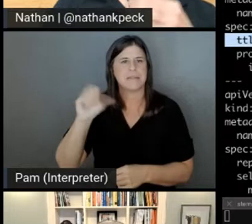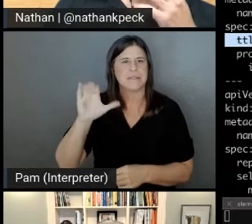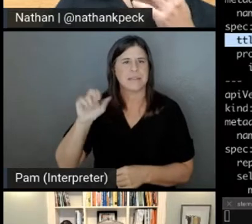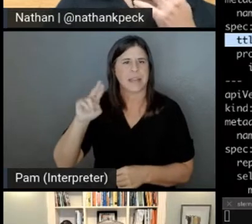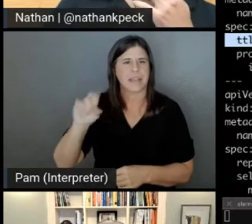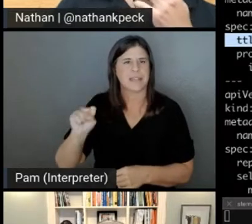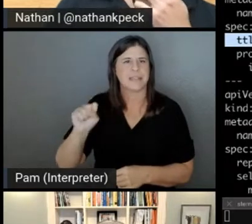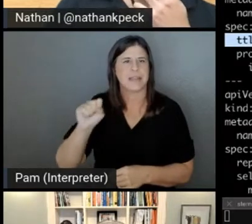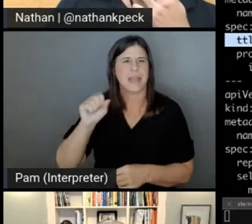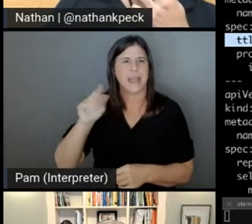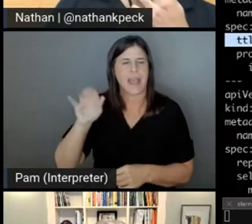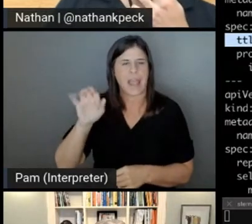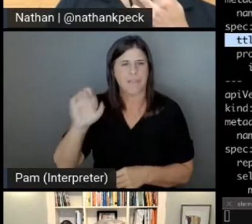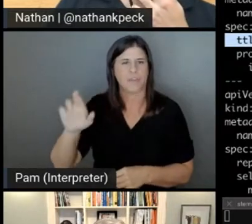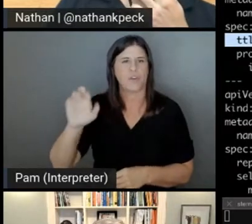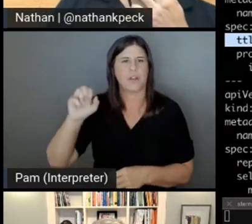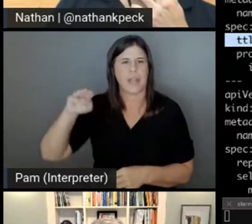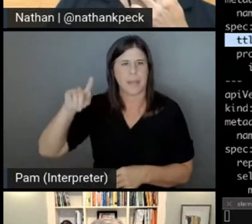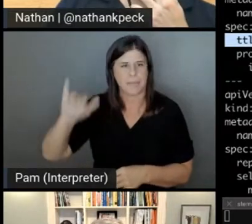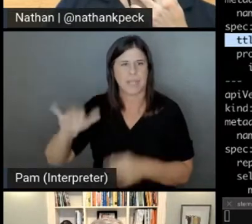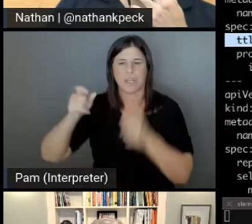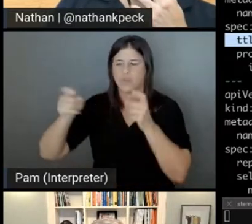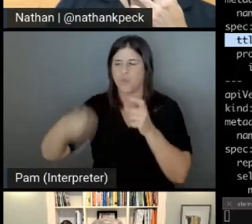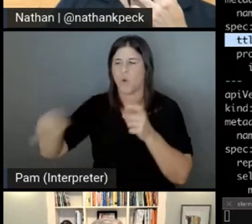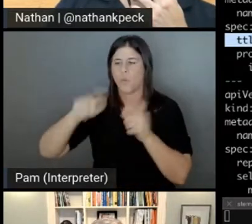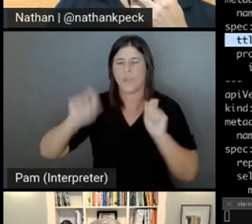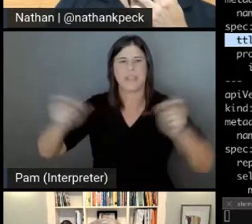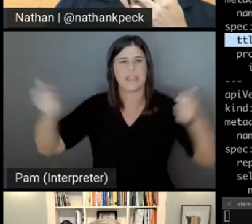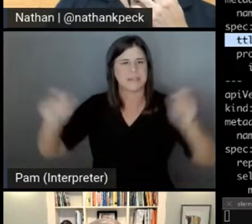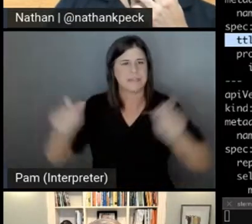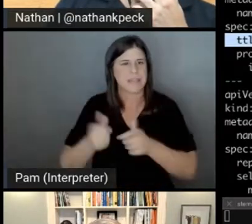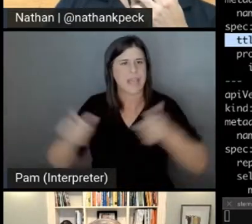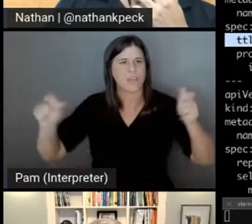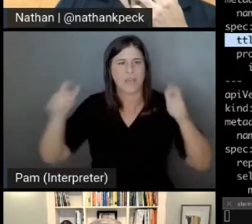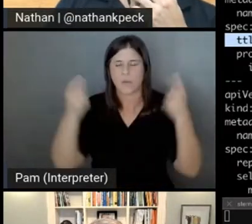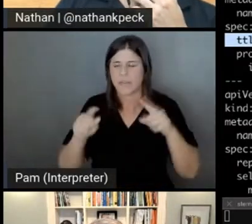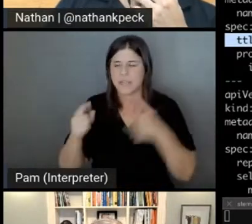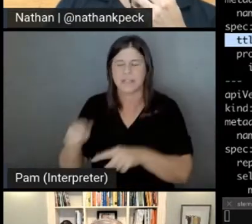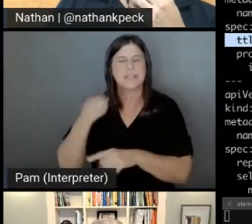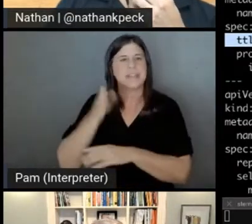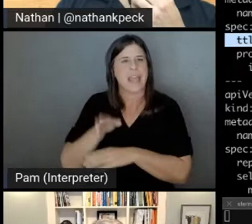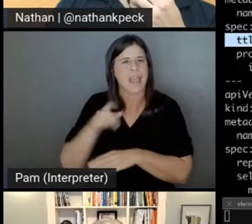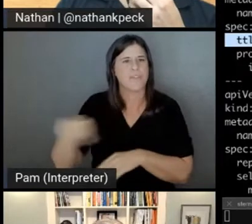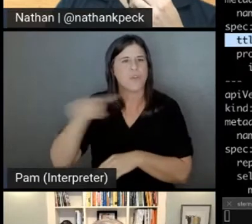And that feature allows us to scale down instances, after they've been empty for 30 seconds.